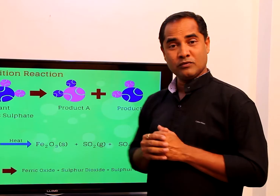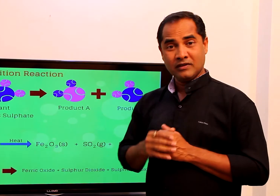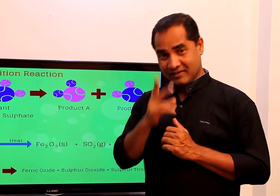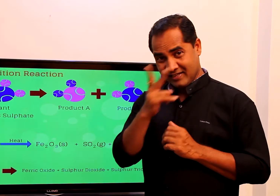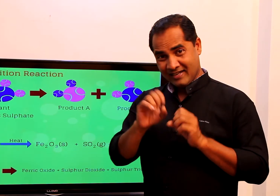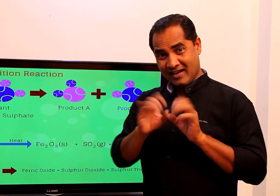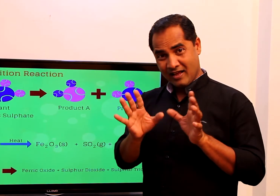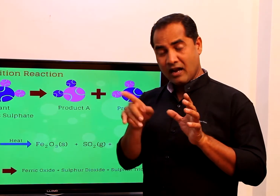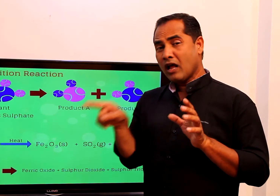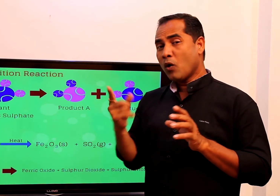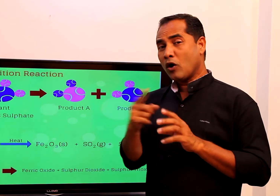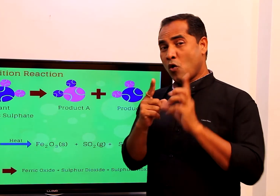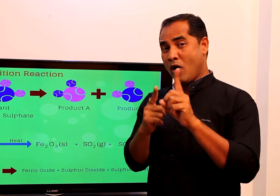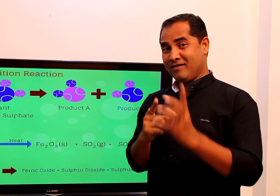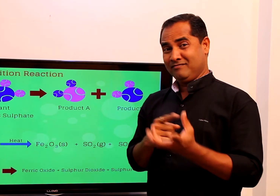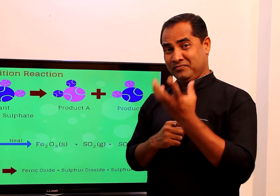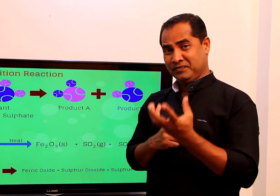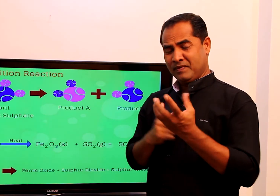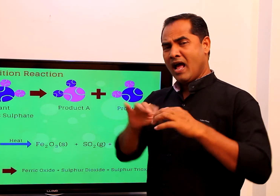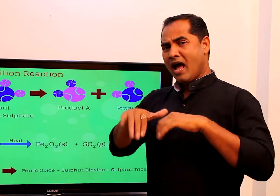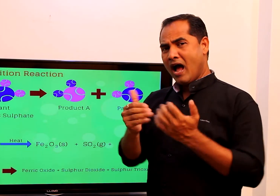So, in a decomposition reaction,